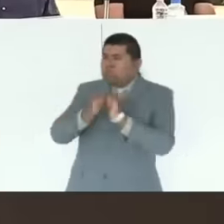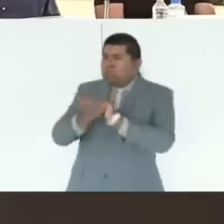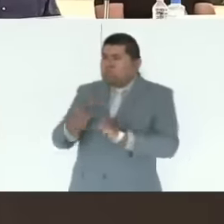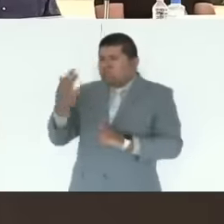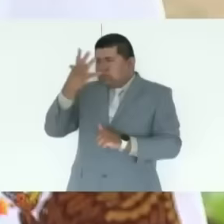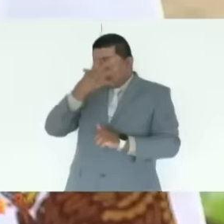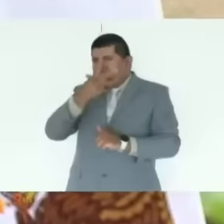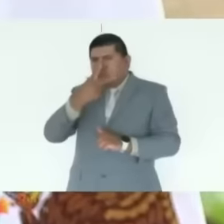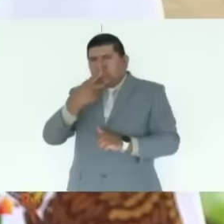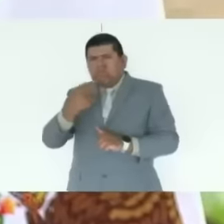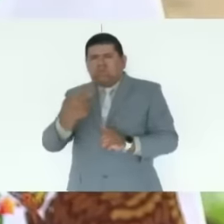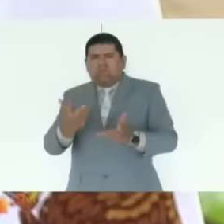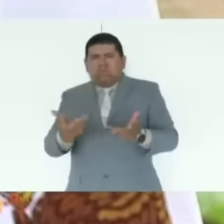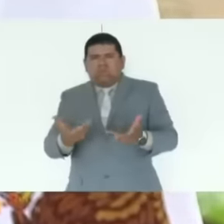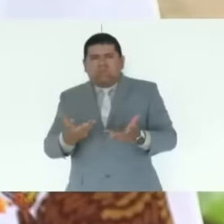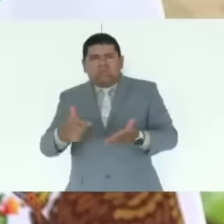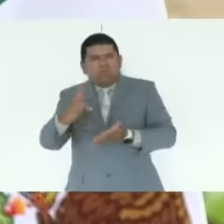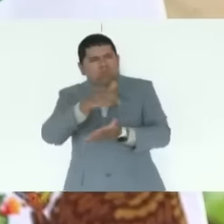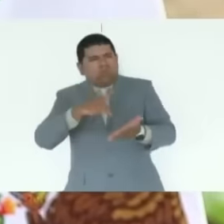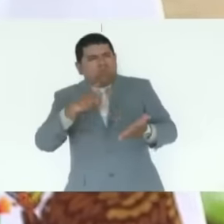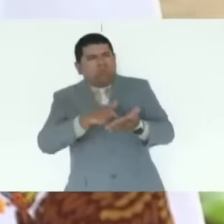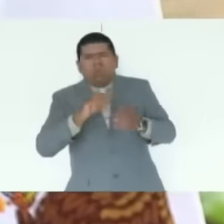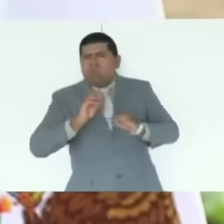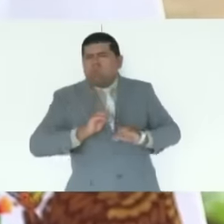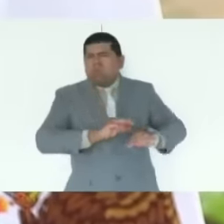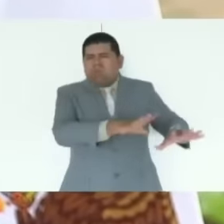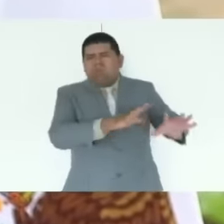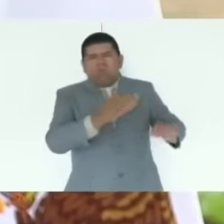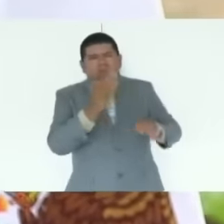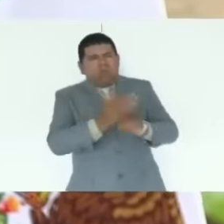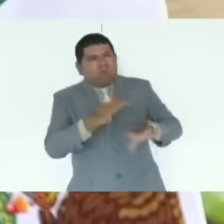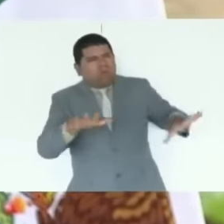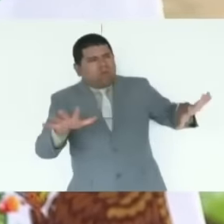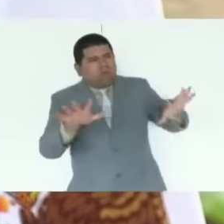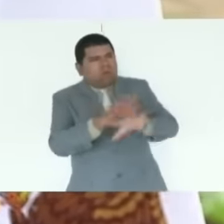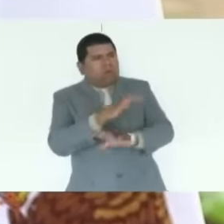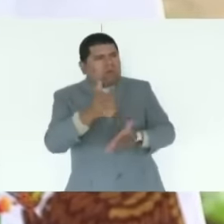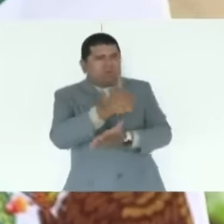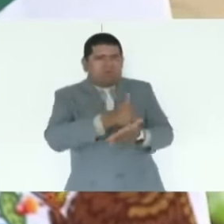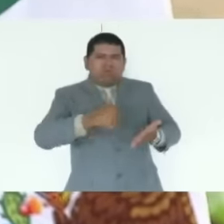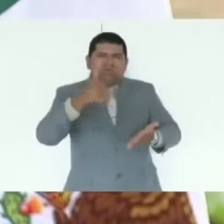an abandoned space converted into a city for the native peoples of